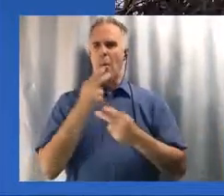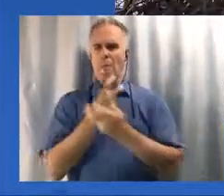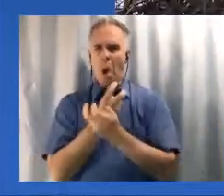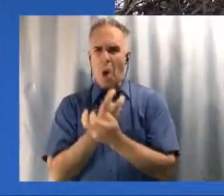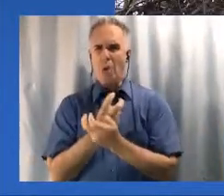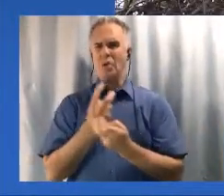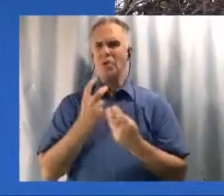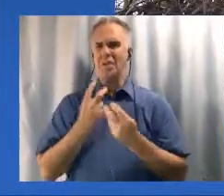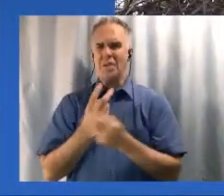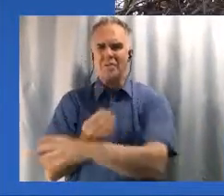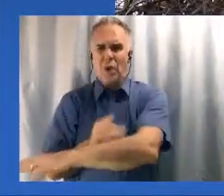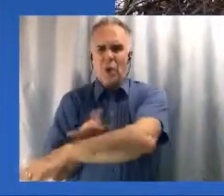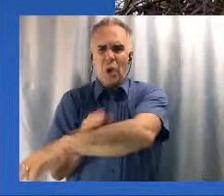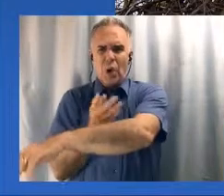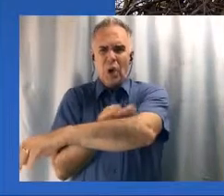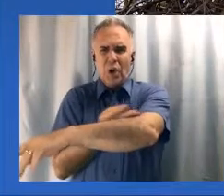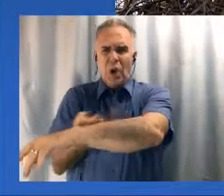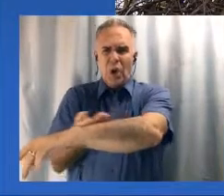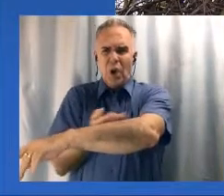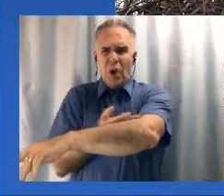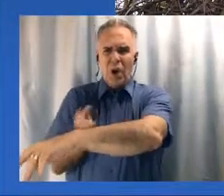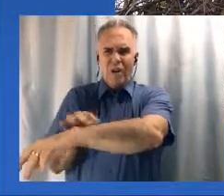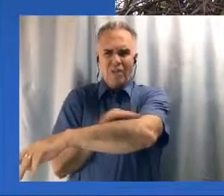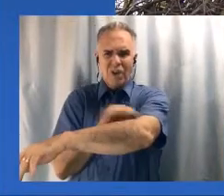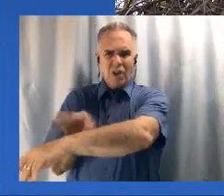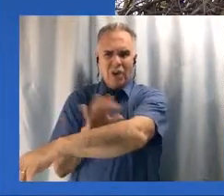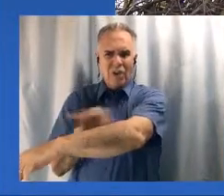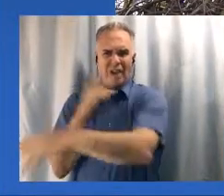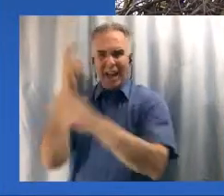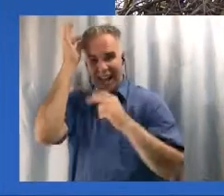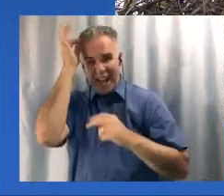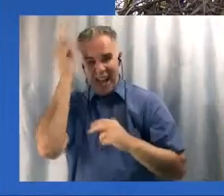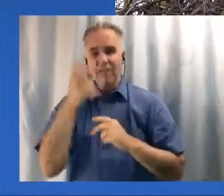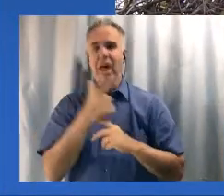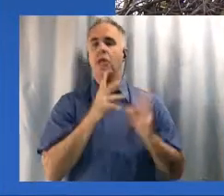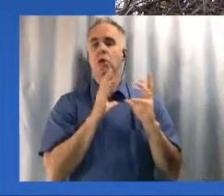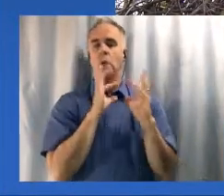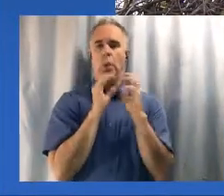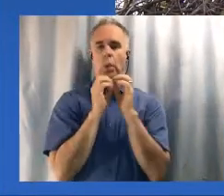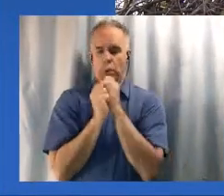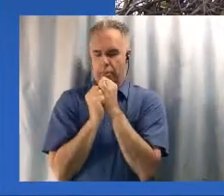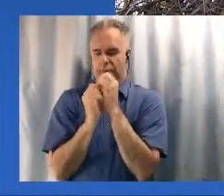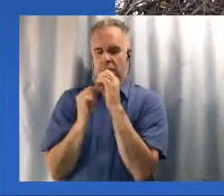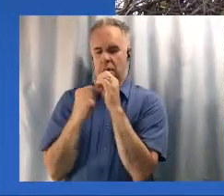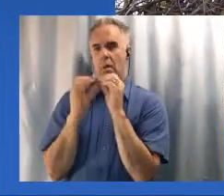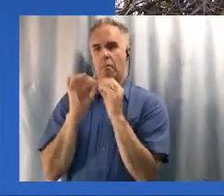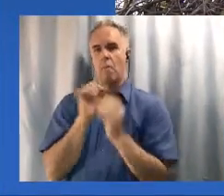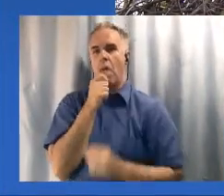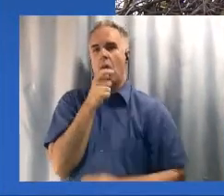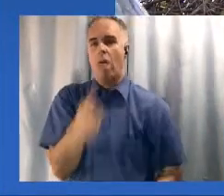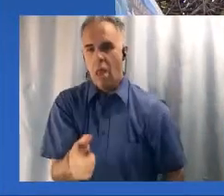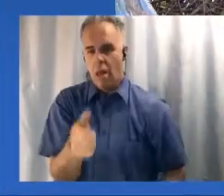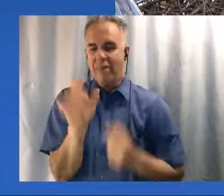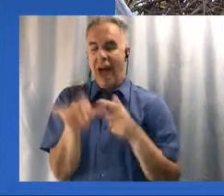Many owls rest, or roost during the day. Some owls nap from time to time